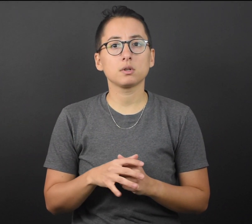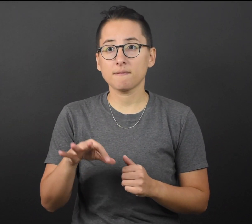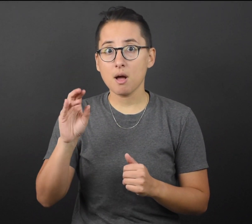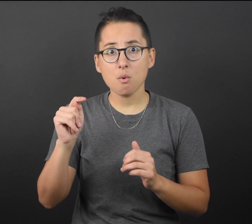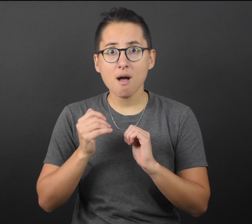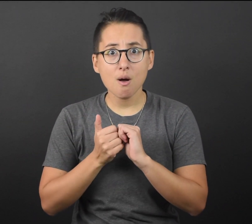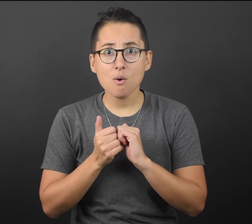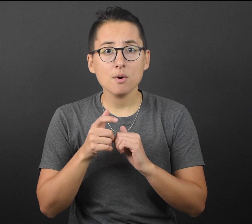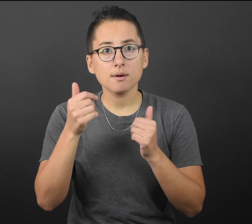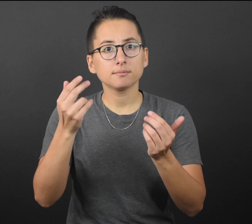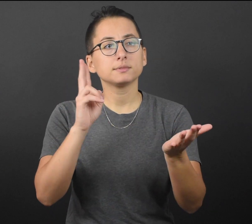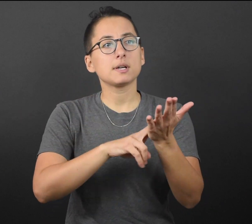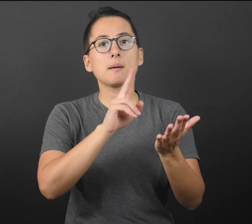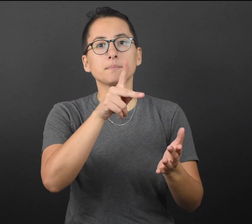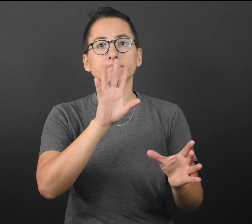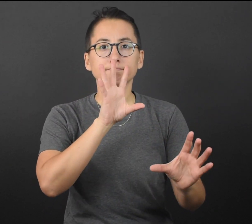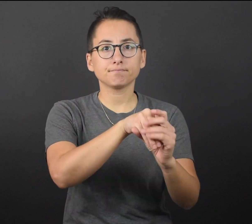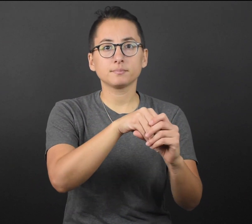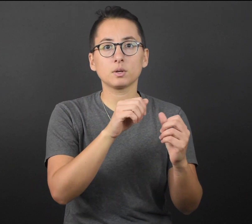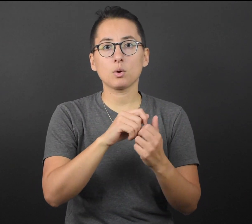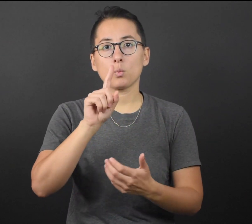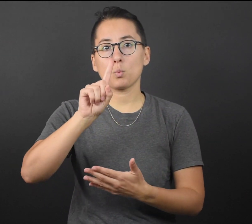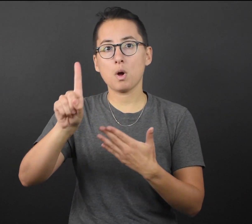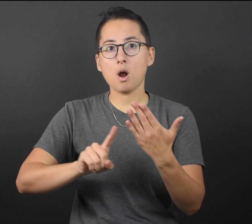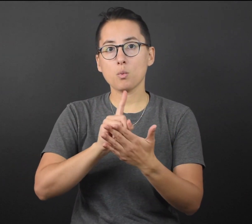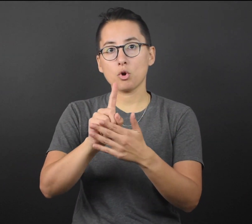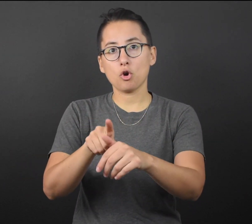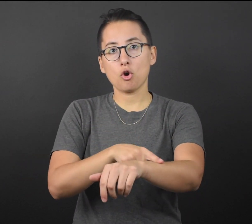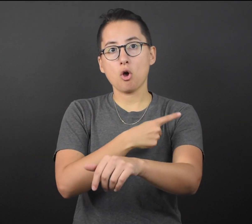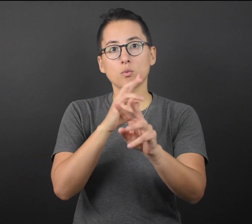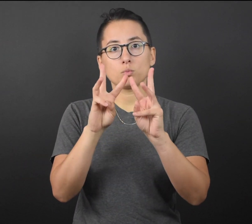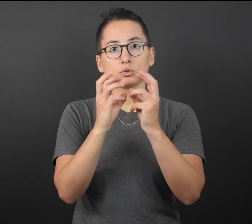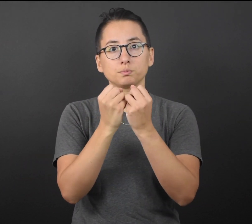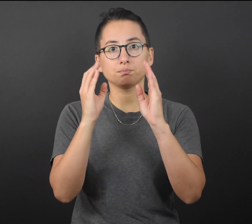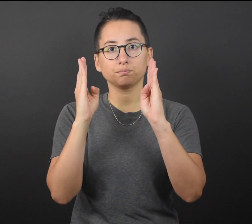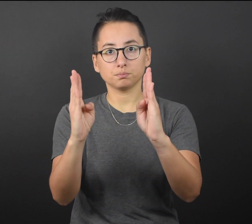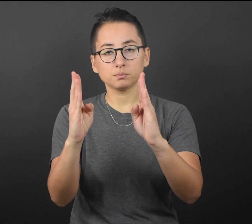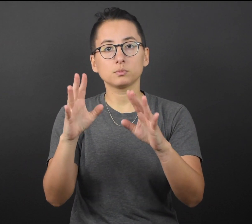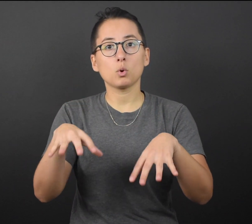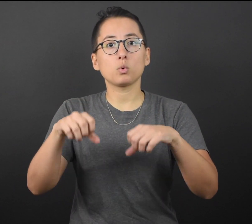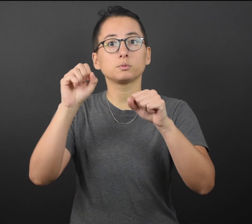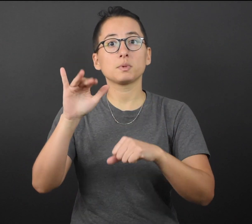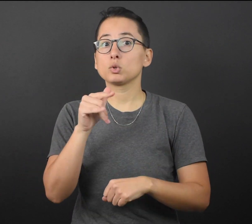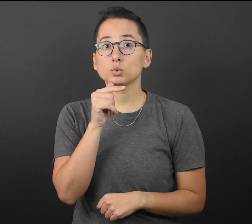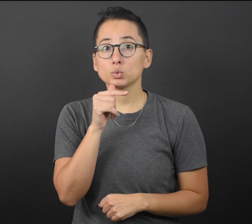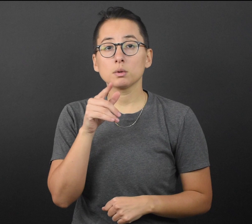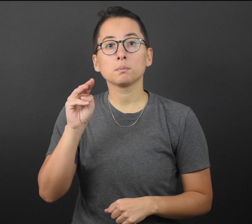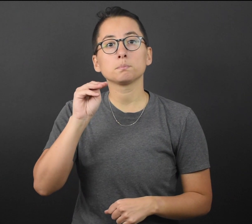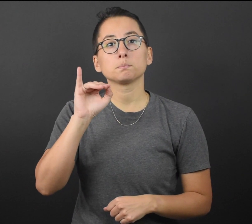Returning to school in 2021 may not look like it did before COVID-19, but there are things we can do to get back to